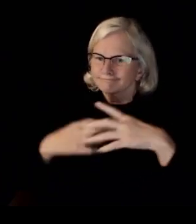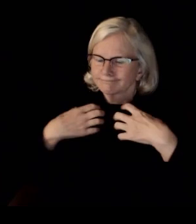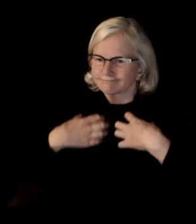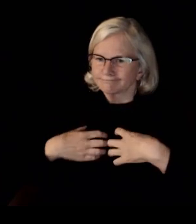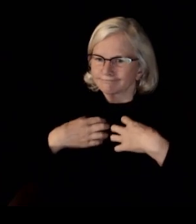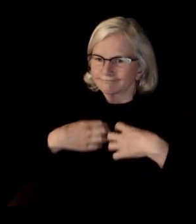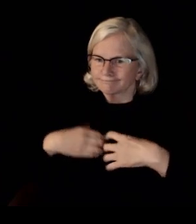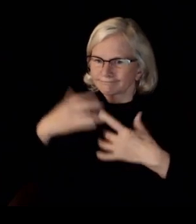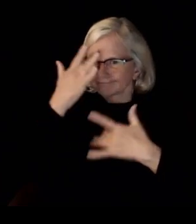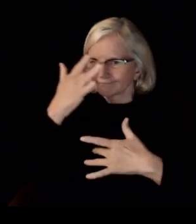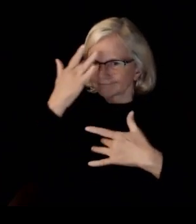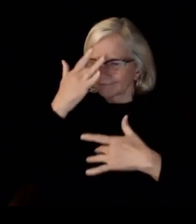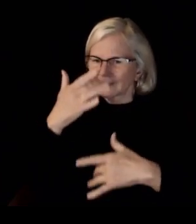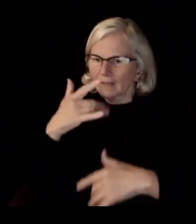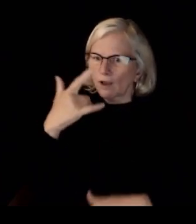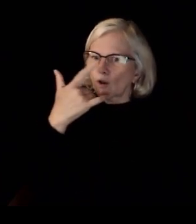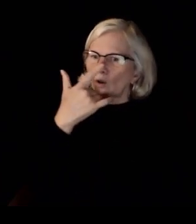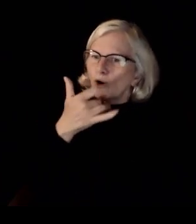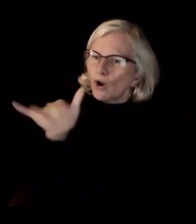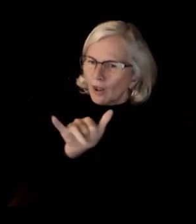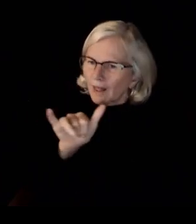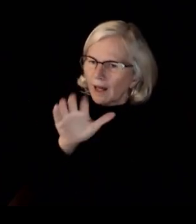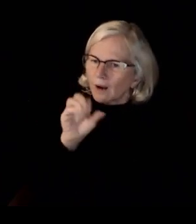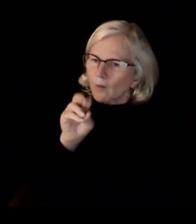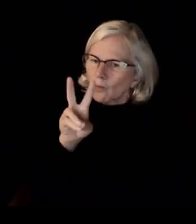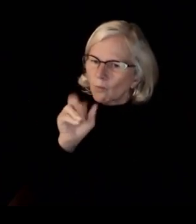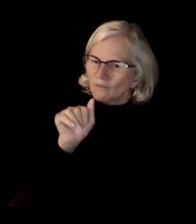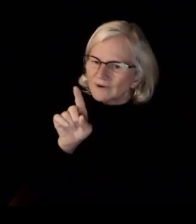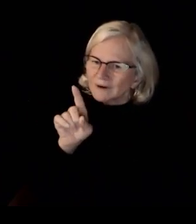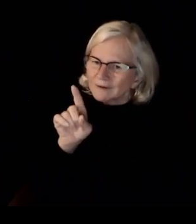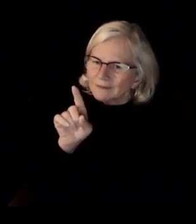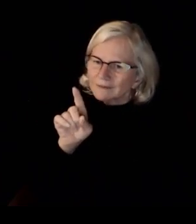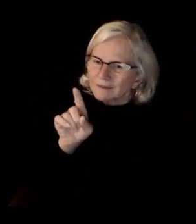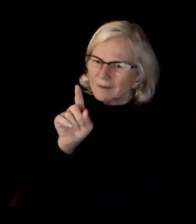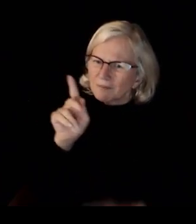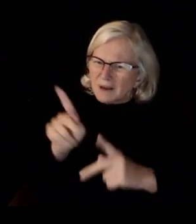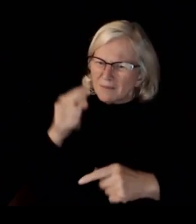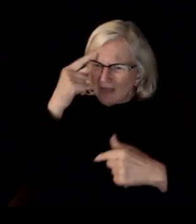with some requiring intensive care including being placed on ventilators. The patients